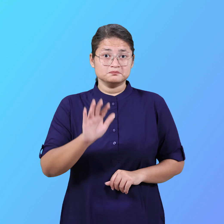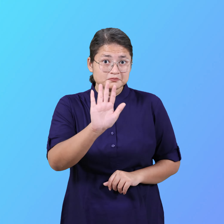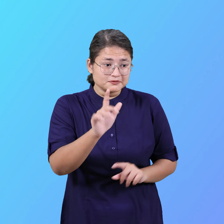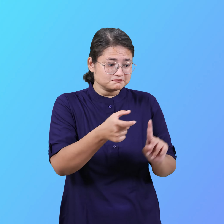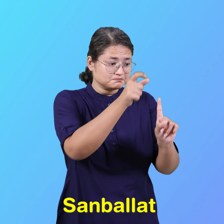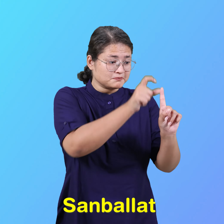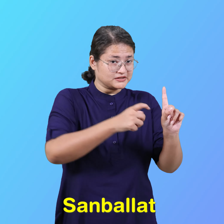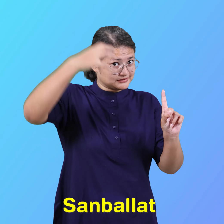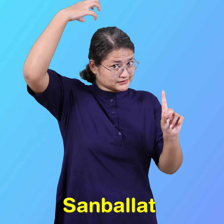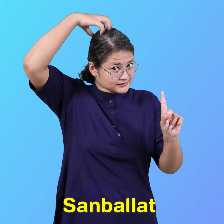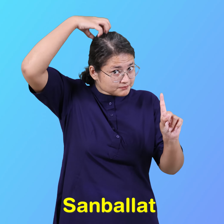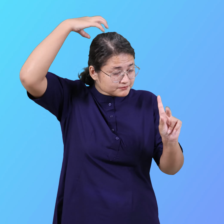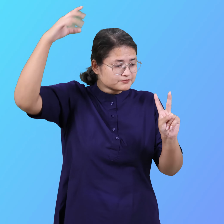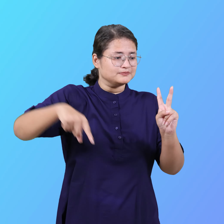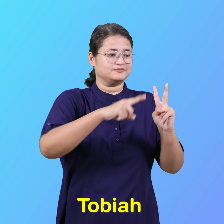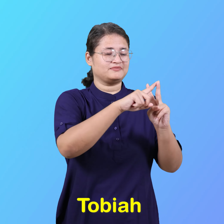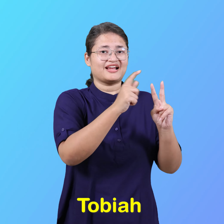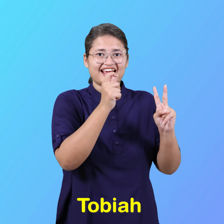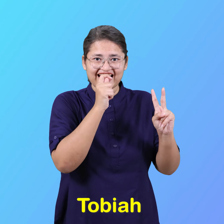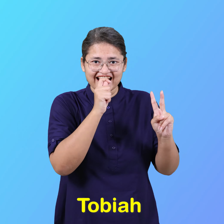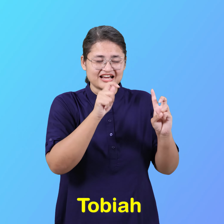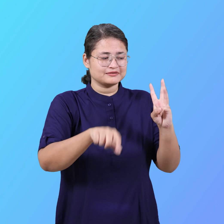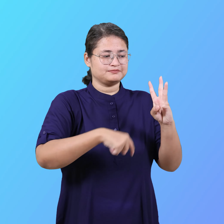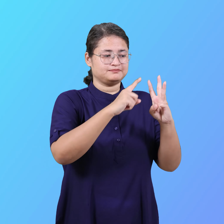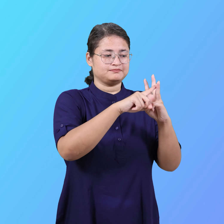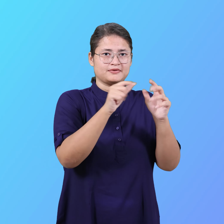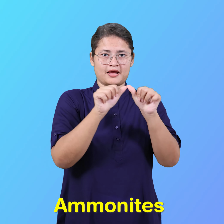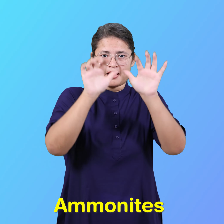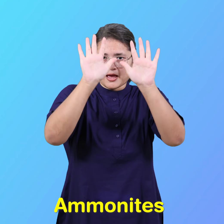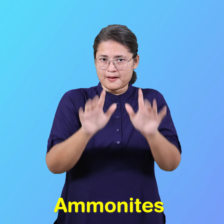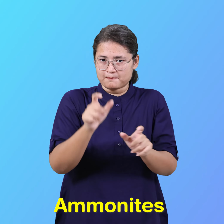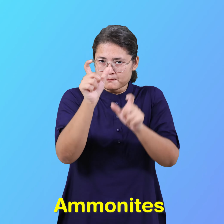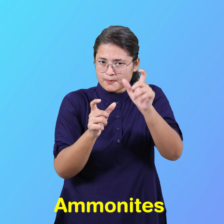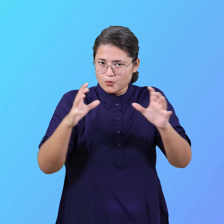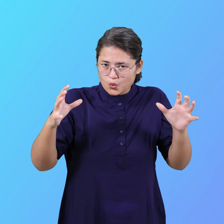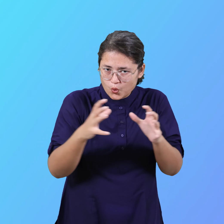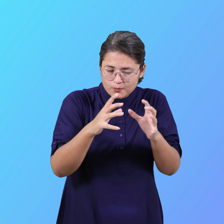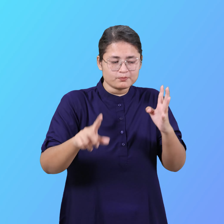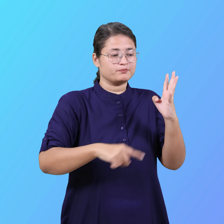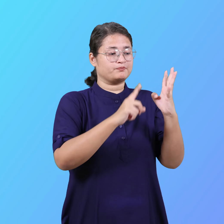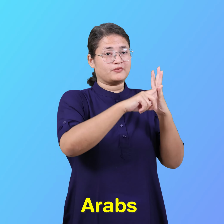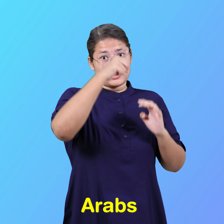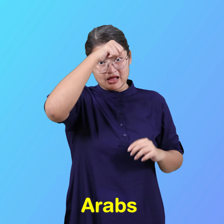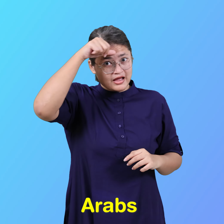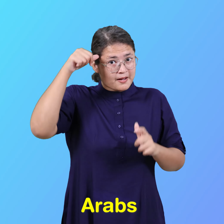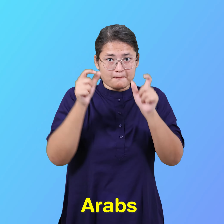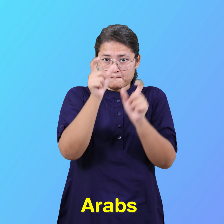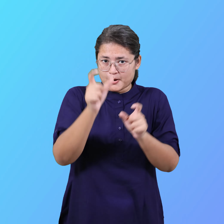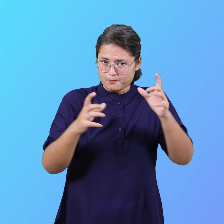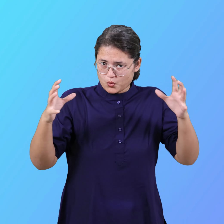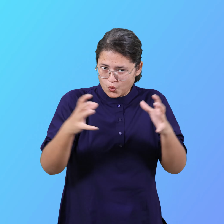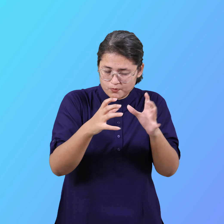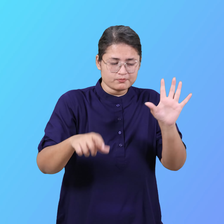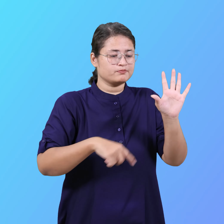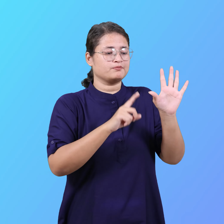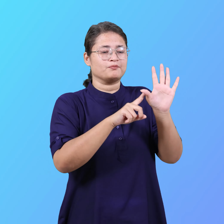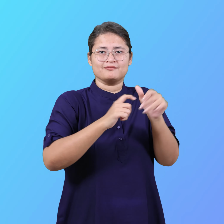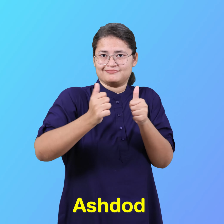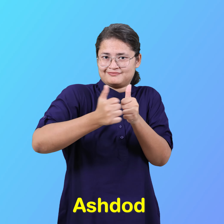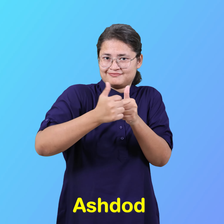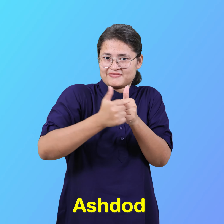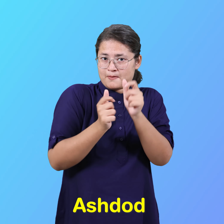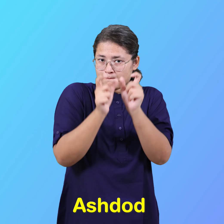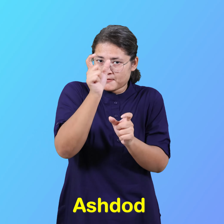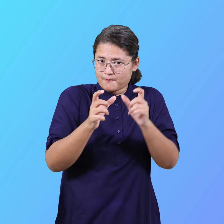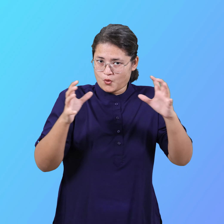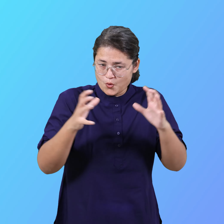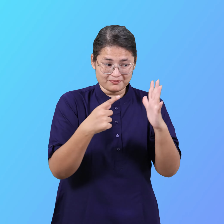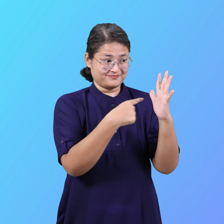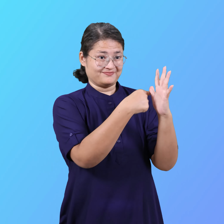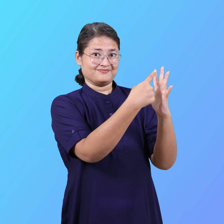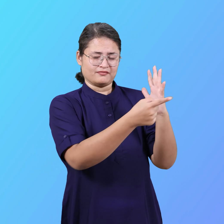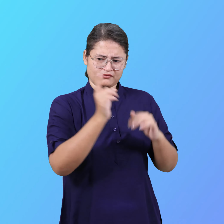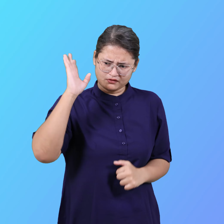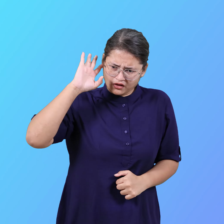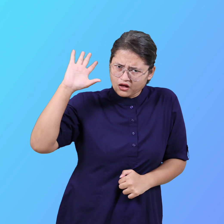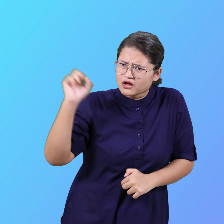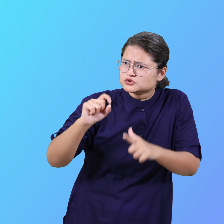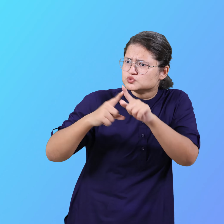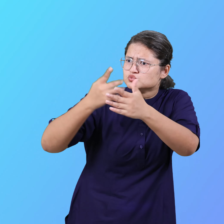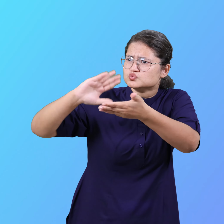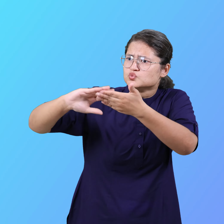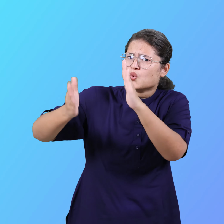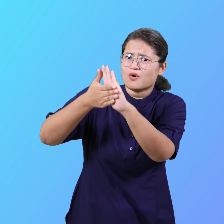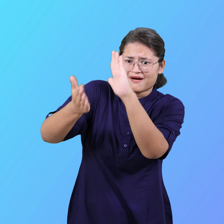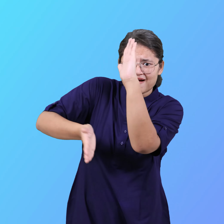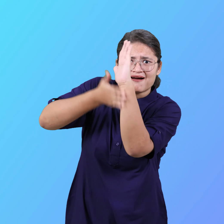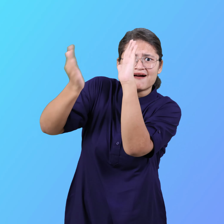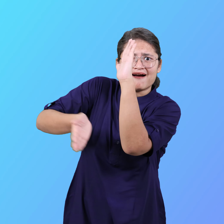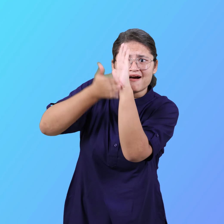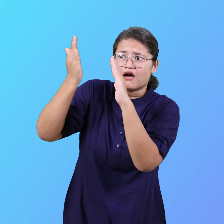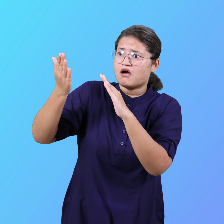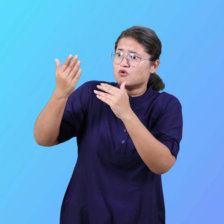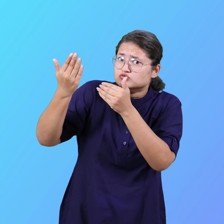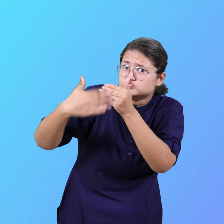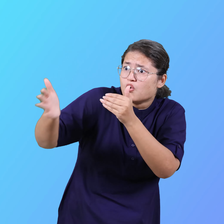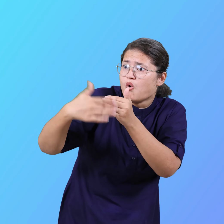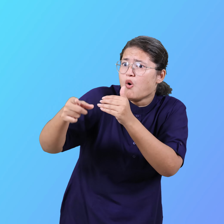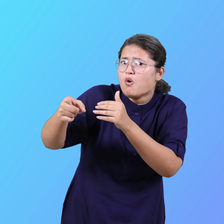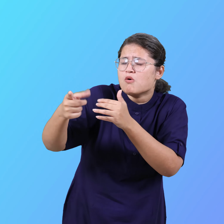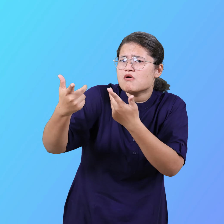But Sanballat, Tobiah, the Arabs, the Ammonites and the men from Ashdod were very angry. They had heard that the people were continuing to work on the walls of Jerusalem.